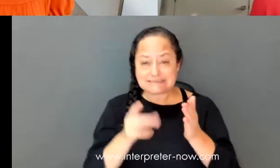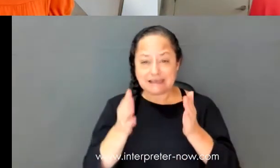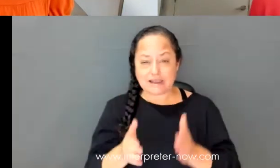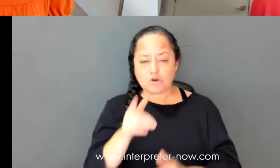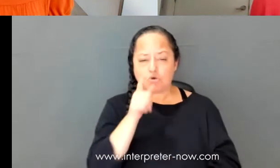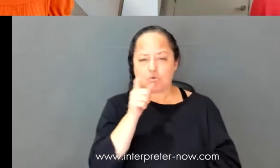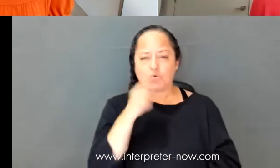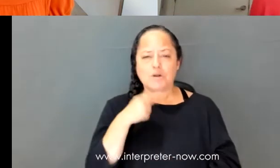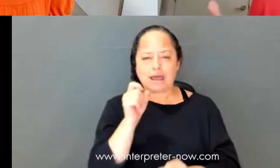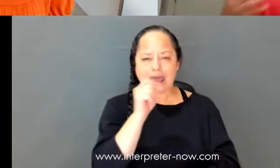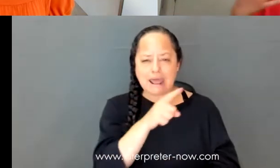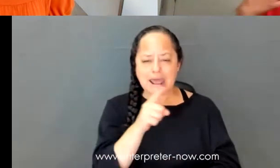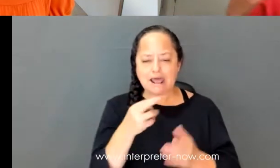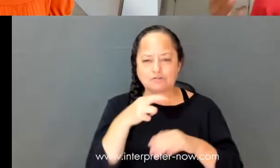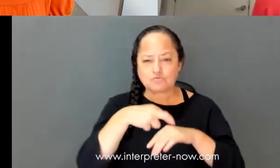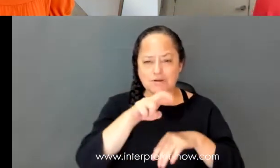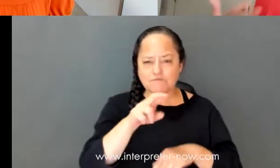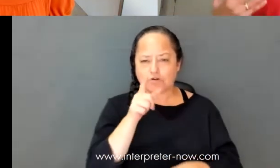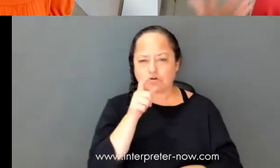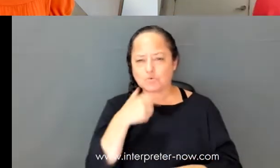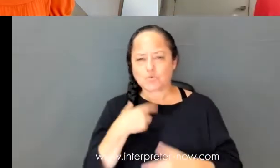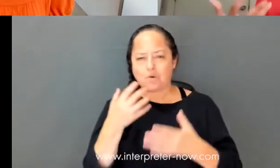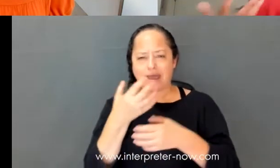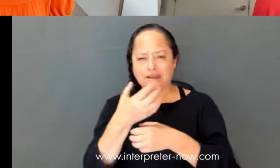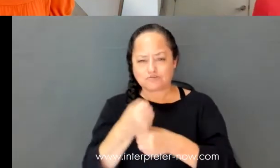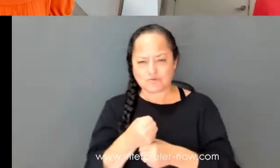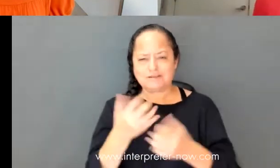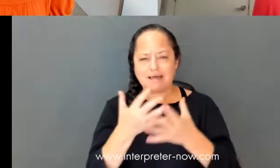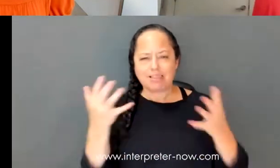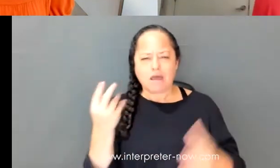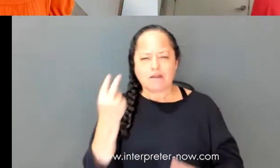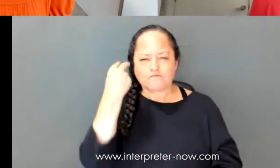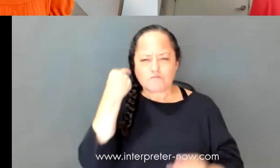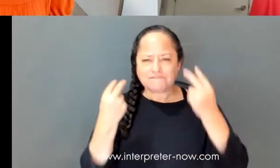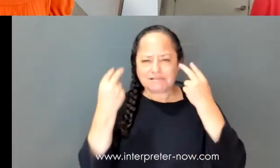Whom do I trust? There are a lot of these reflections that we need to do, I would say, in our everyday